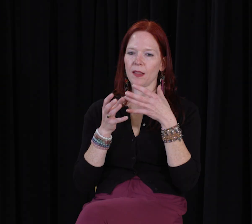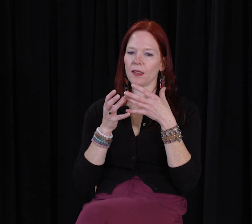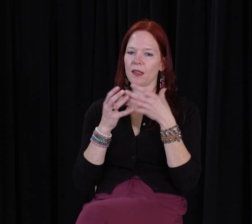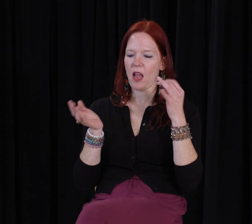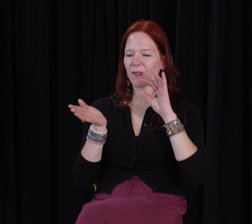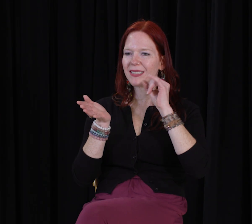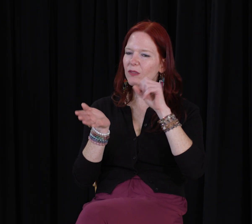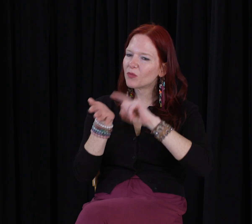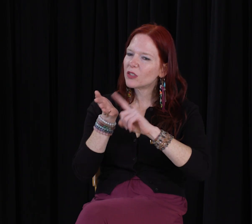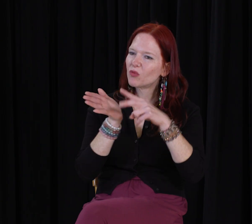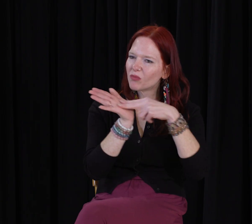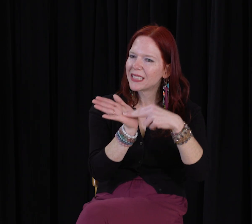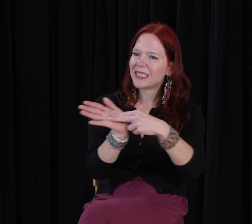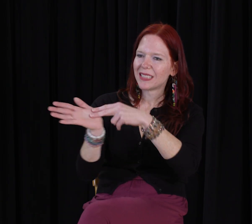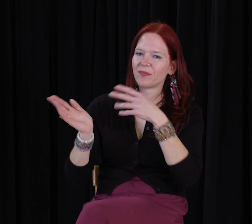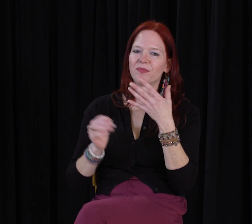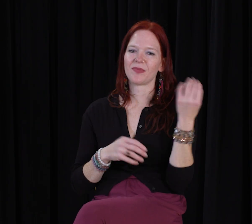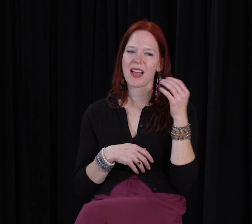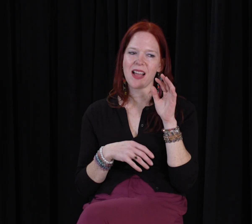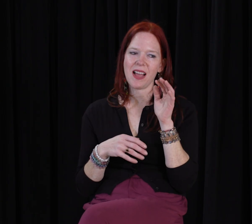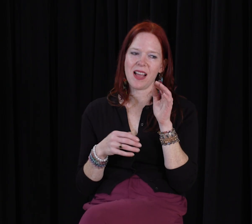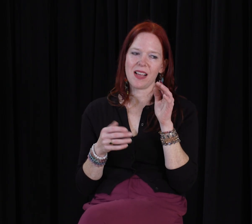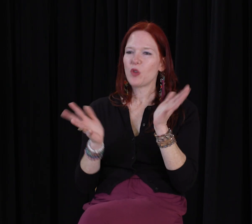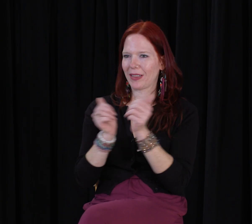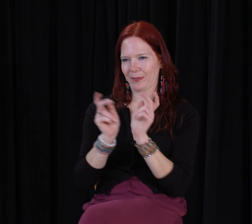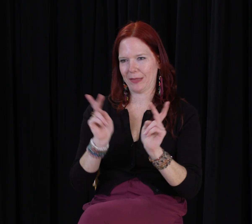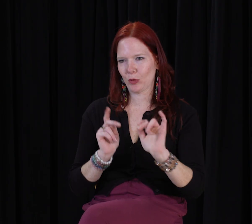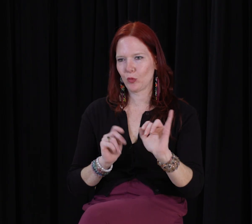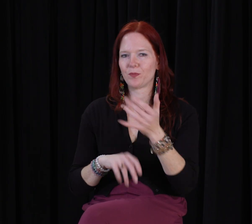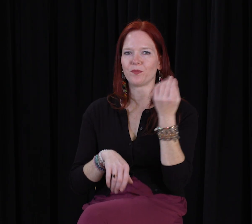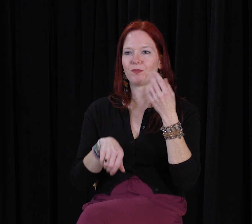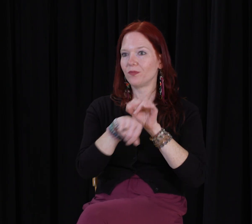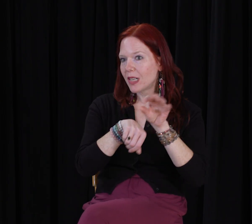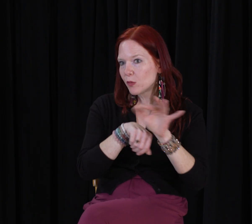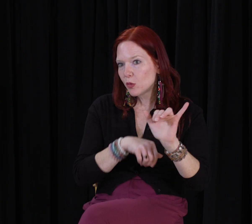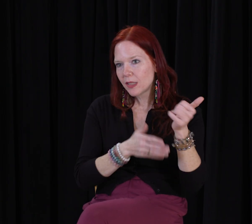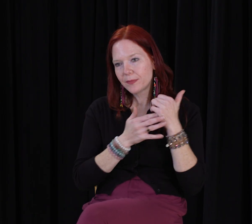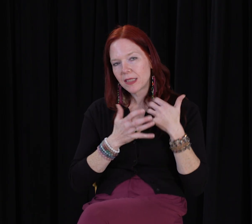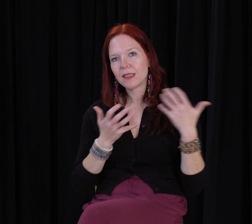A lot of it is research, reading, and... talking with people, too. My counselor also helps me a lot.